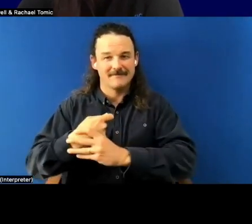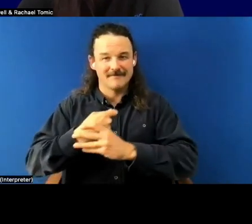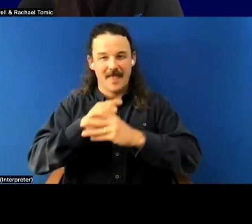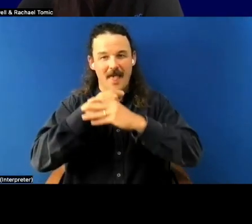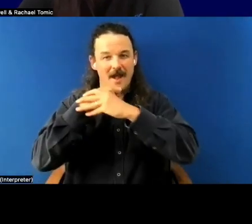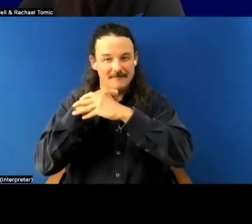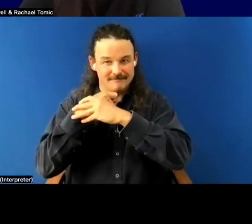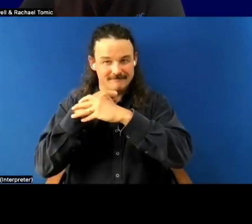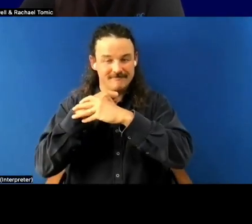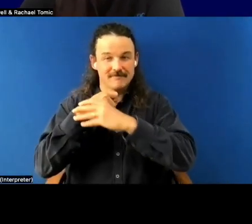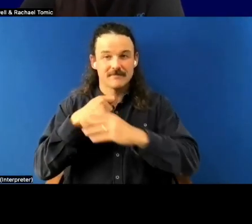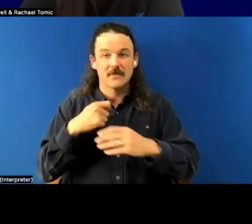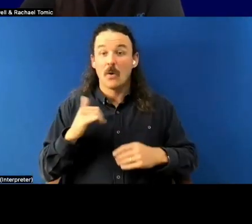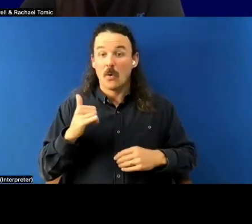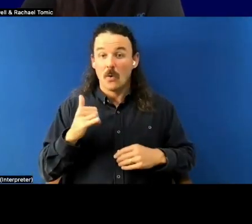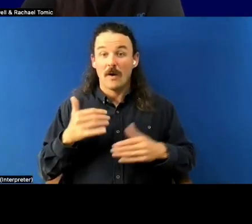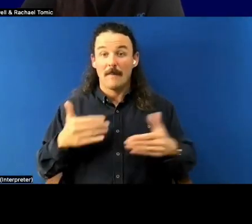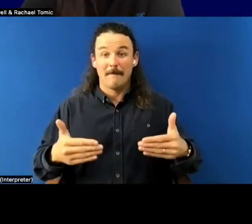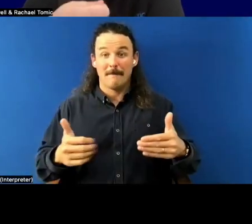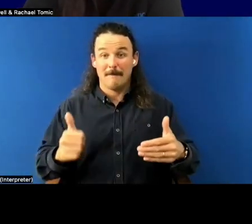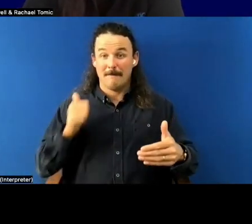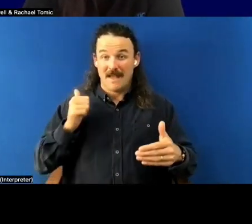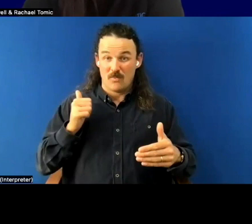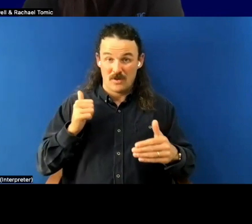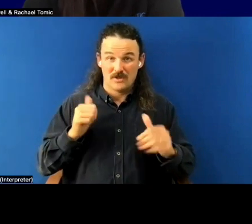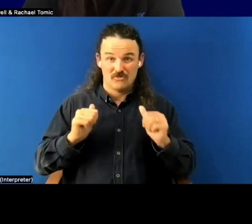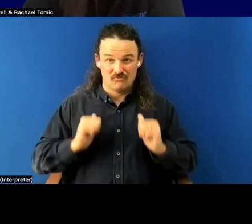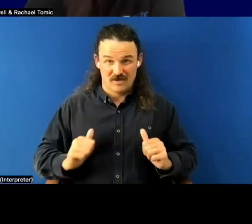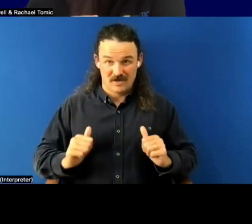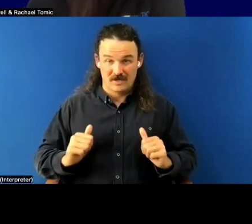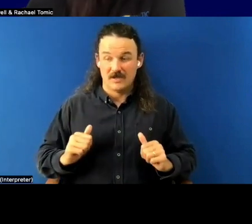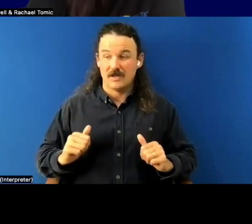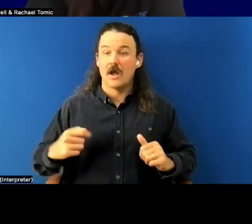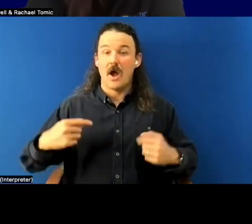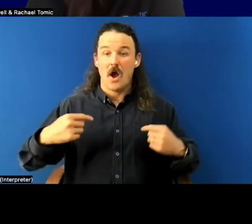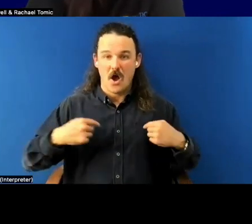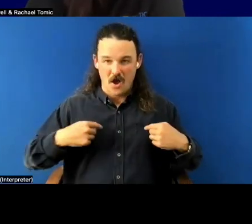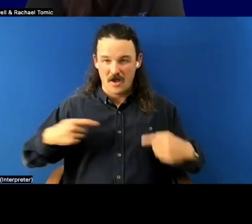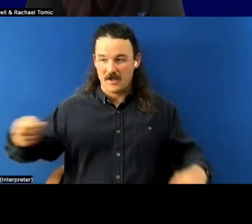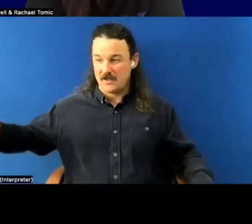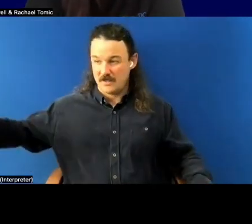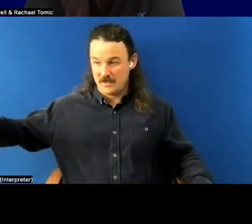last part. So, I might put the yoghurt onto the spoon and then pass her the spoon and she gets the